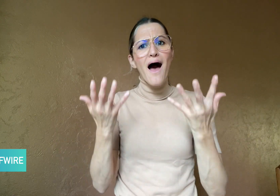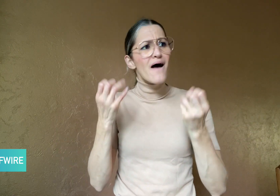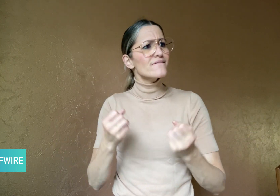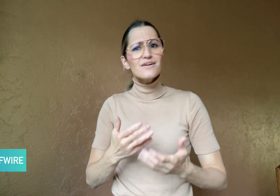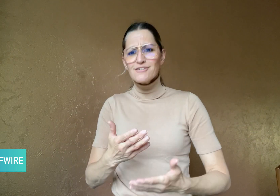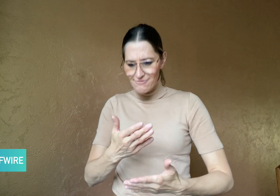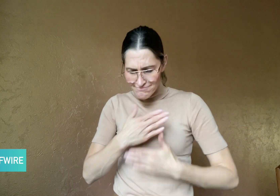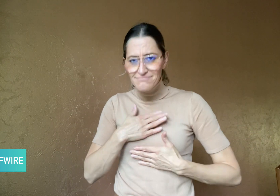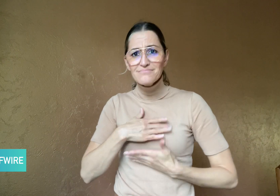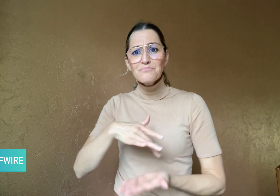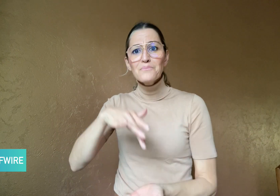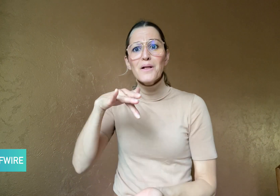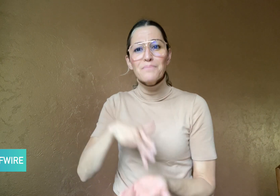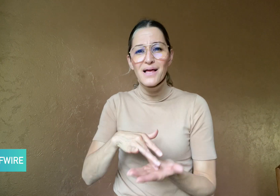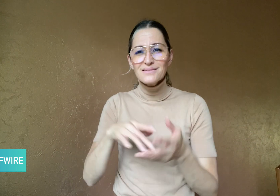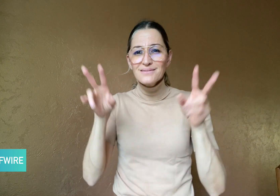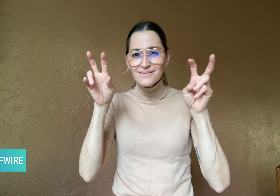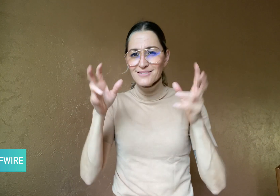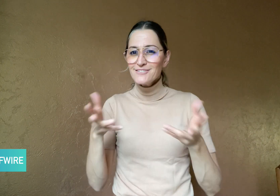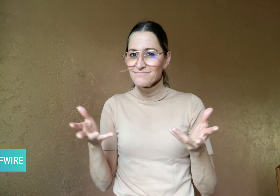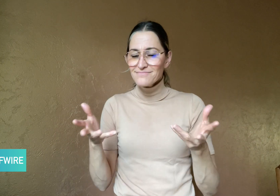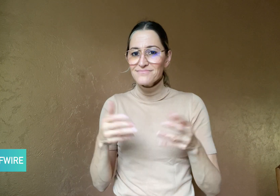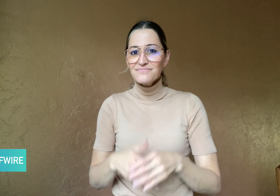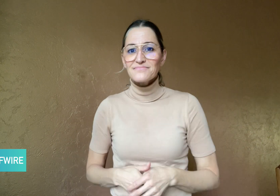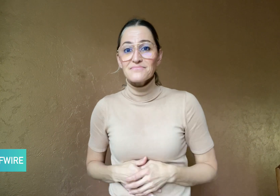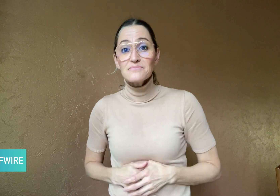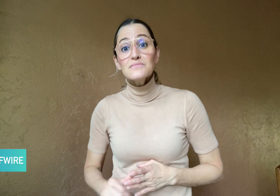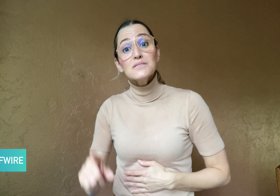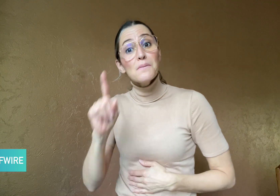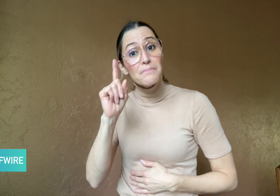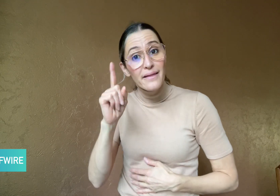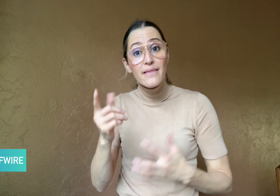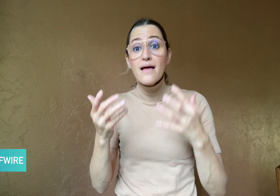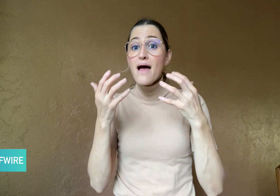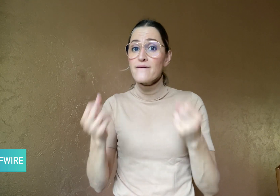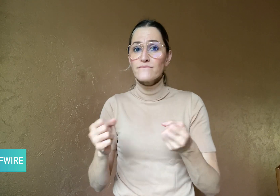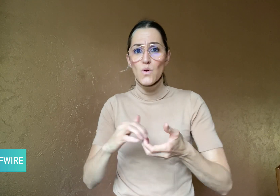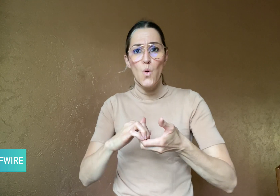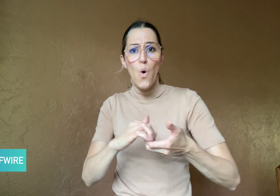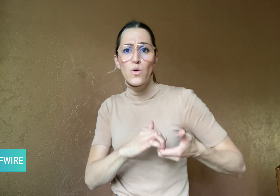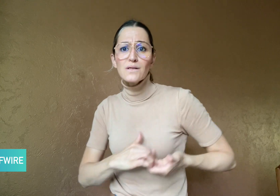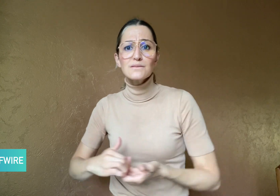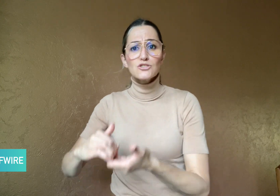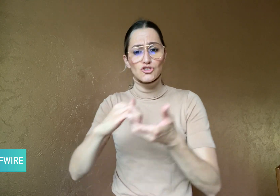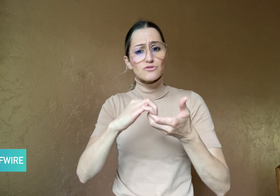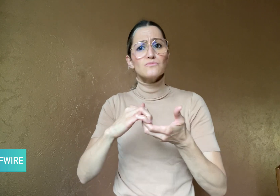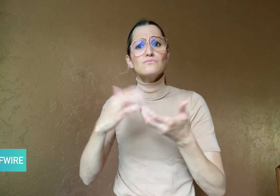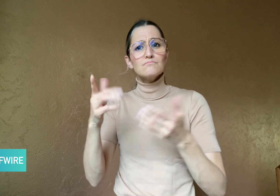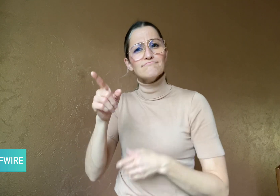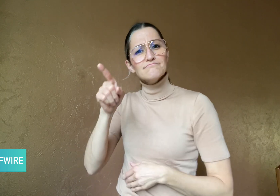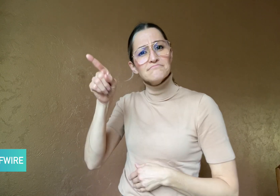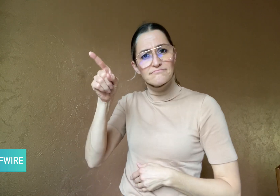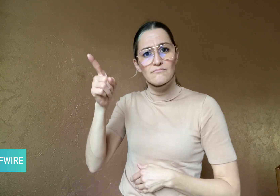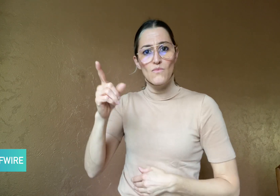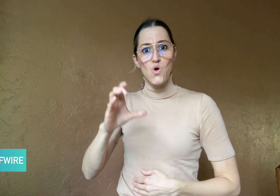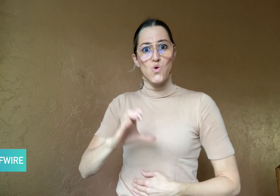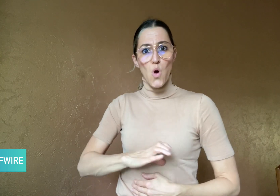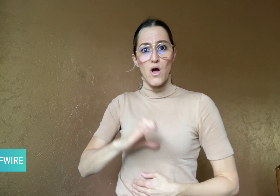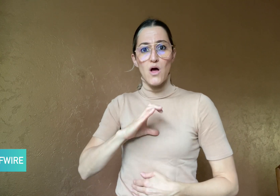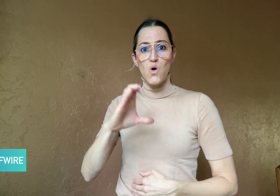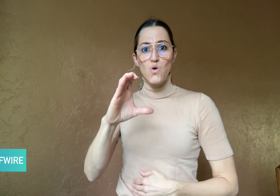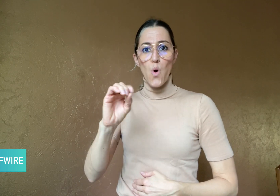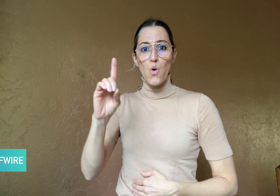However, organizations like CODA International help CODAs